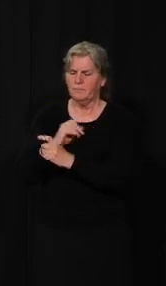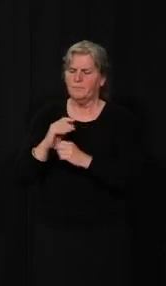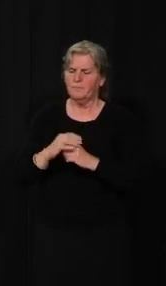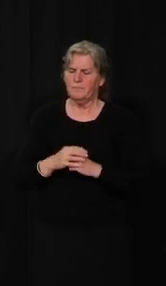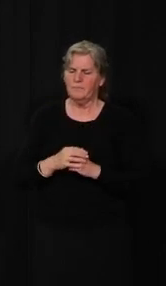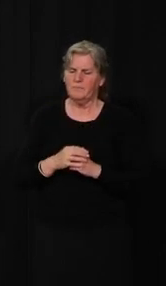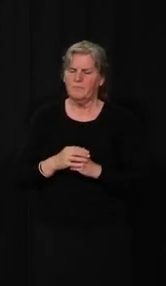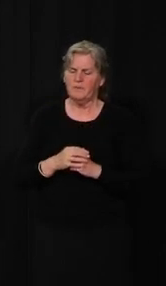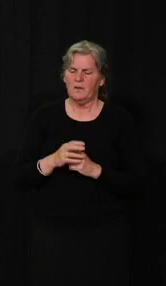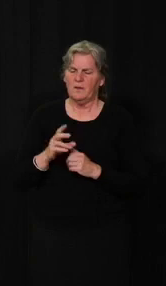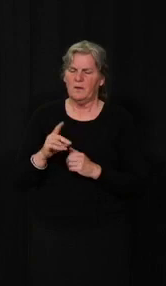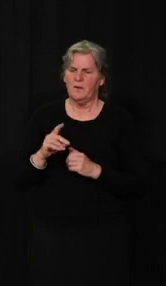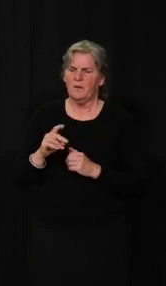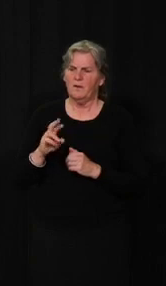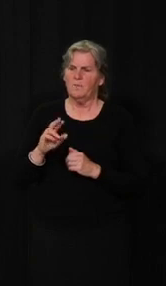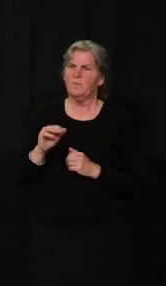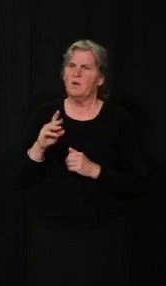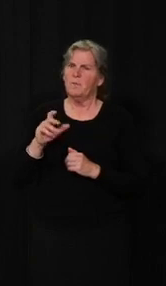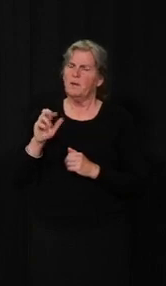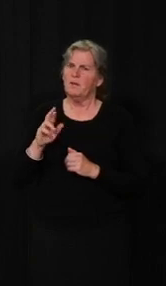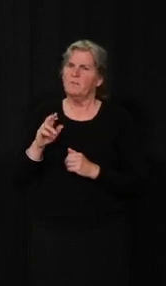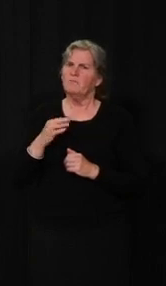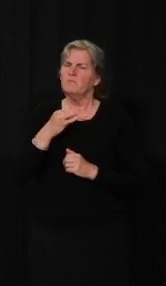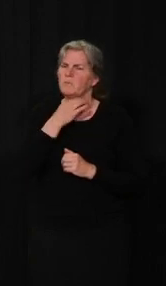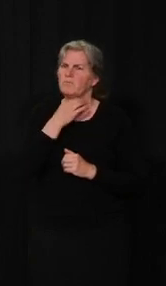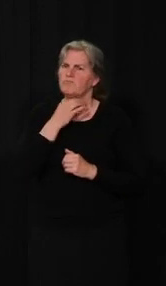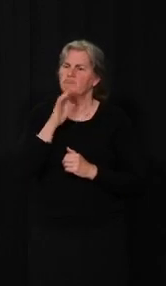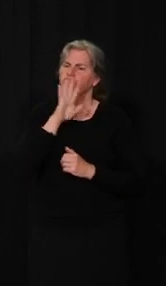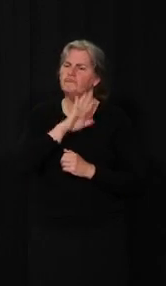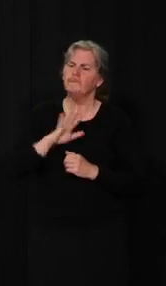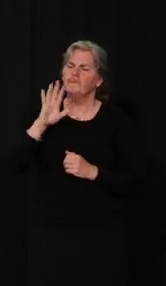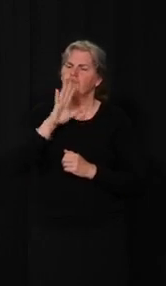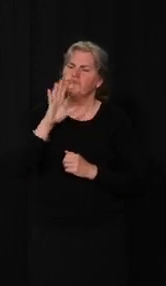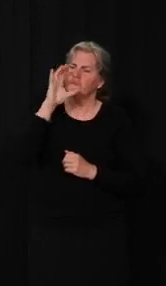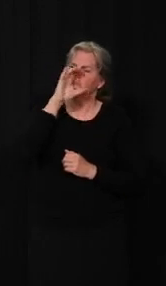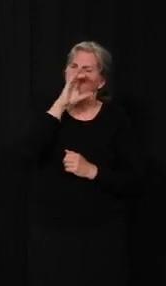I'm looking to get a rough explanation on the process that